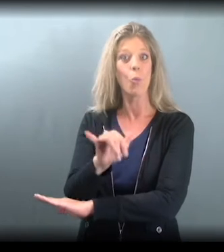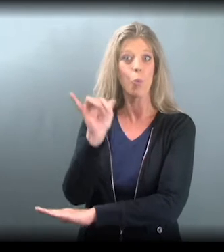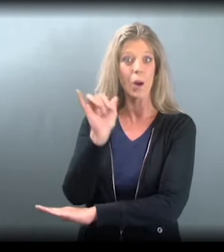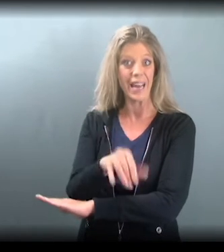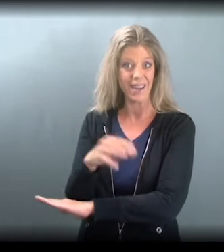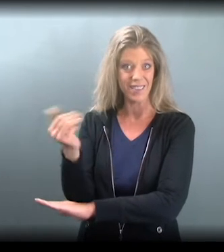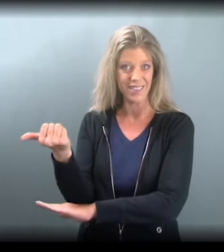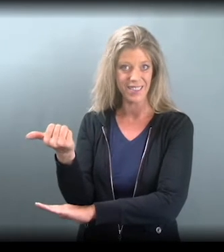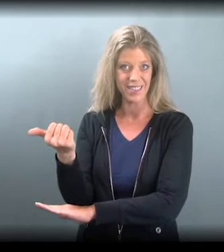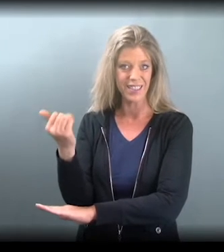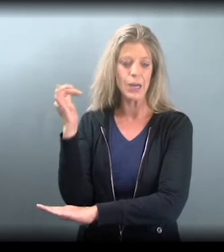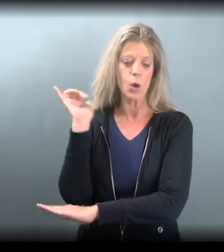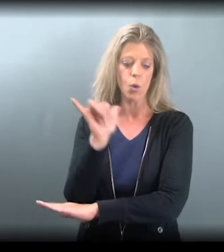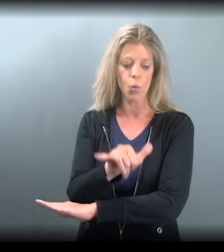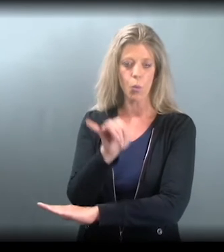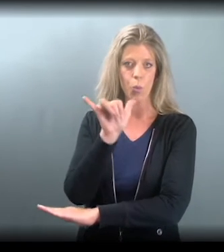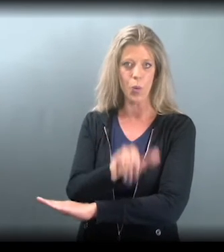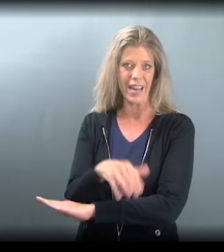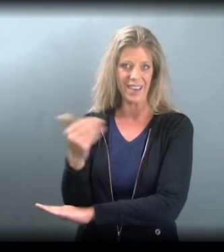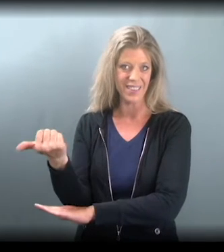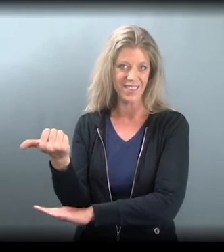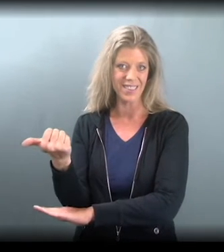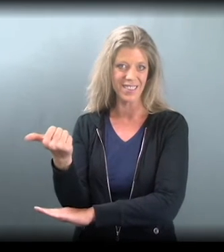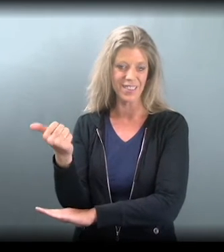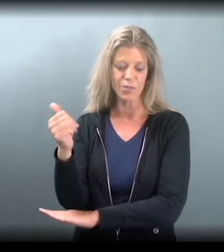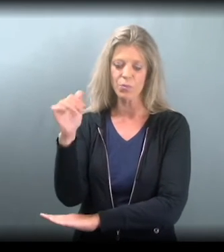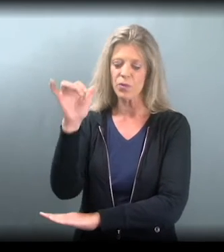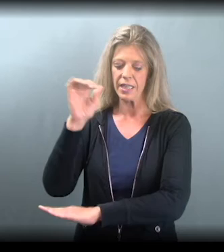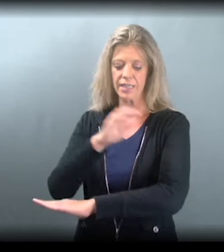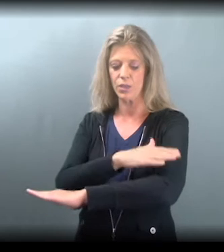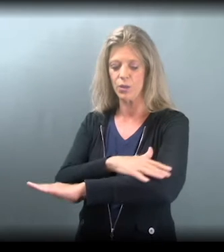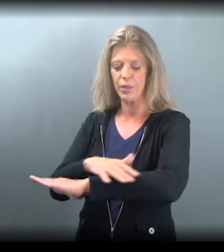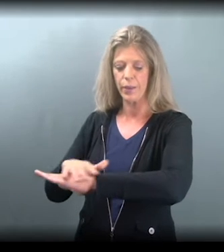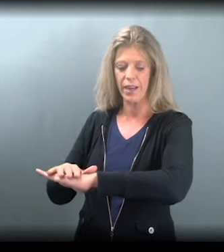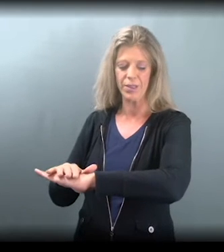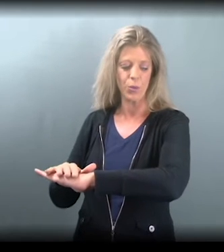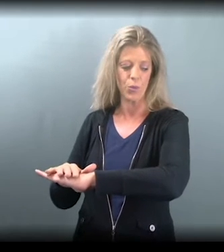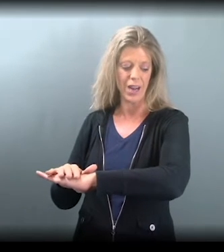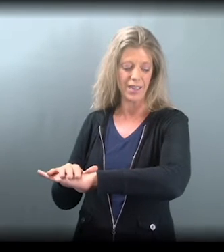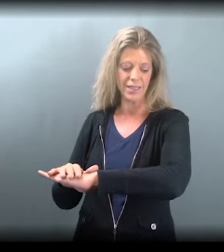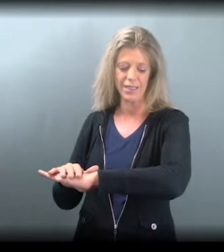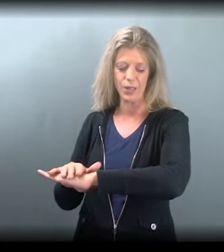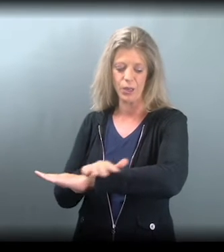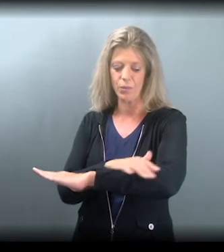WHALES So, you have your horizon arm.